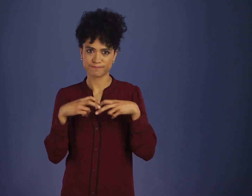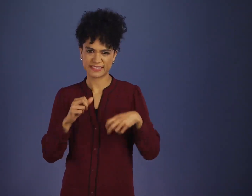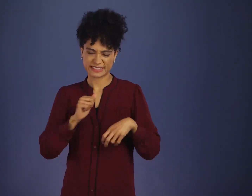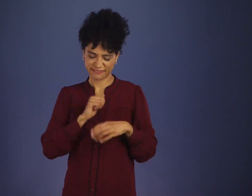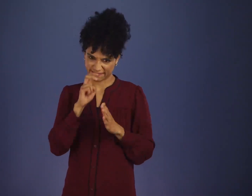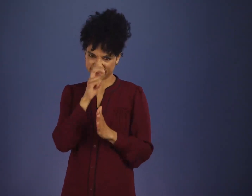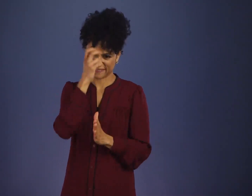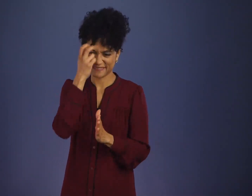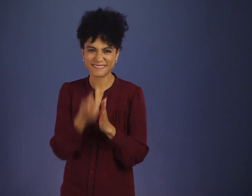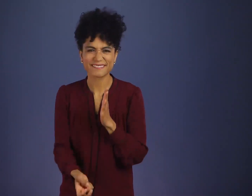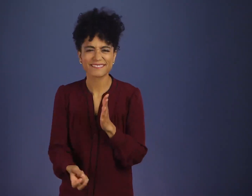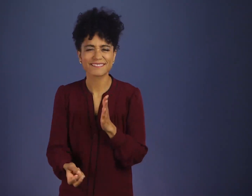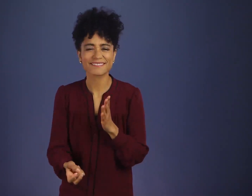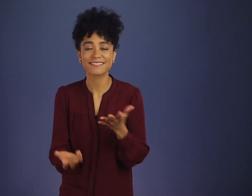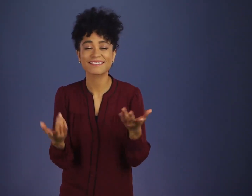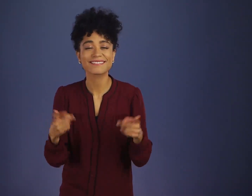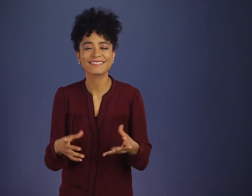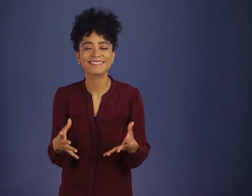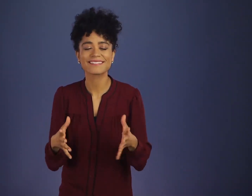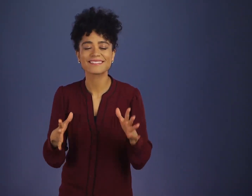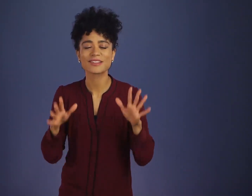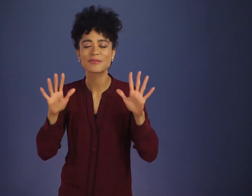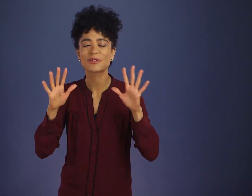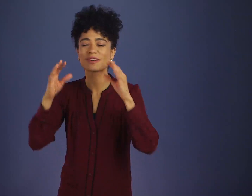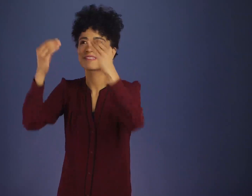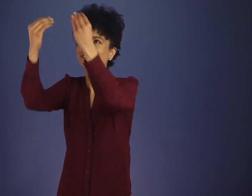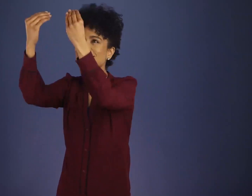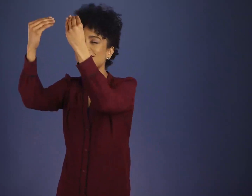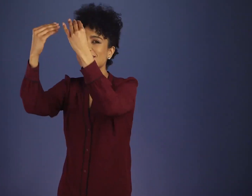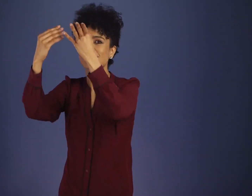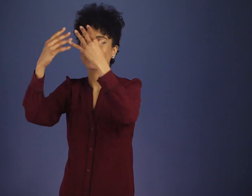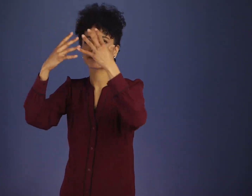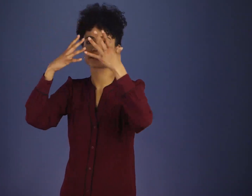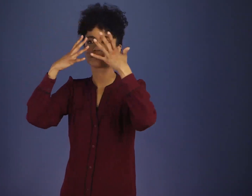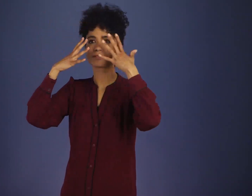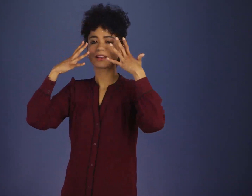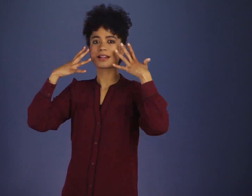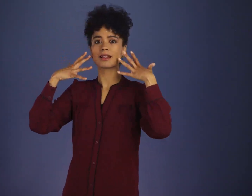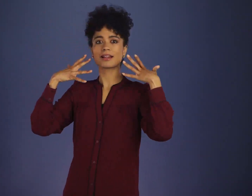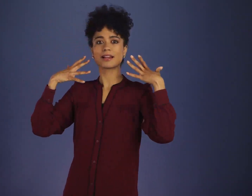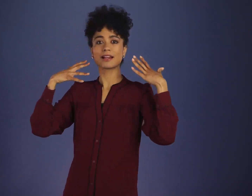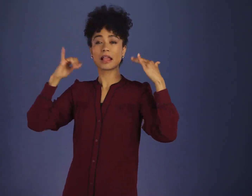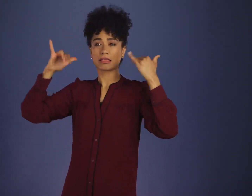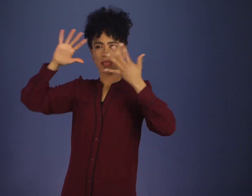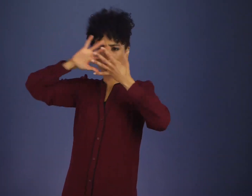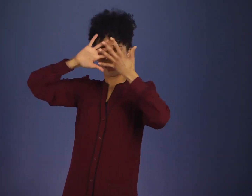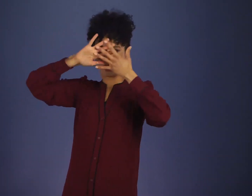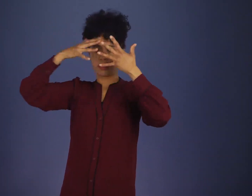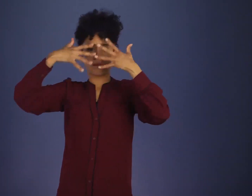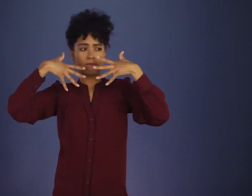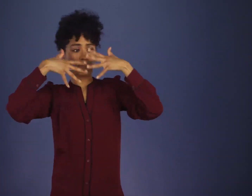Once we have a complete willingness to take inventory, and exert ourselves to do the job thoroughly,